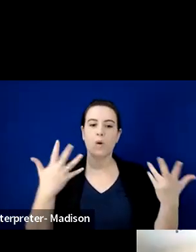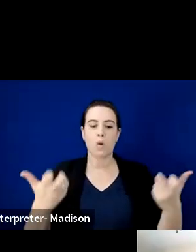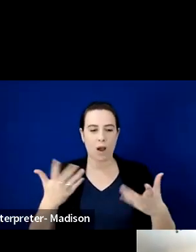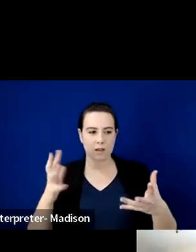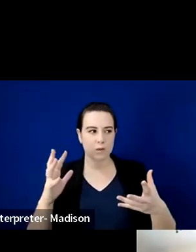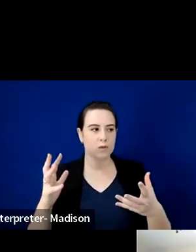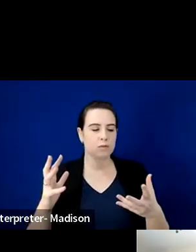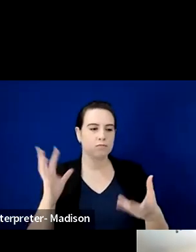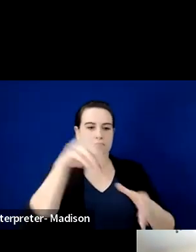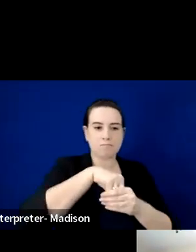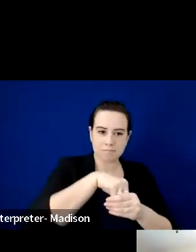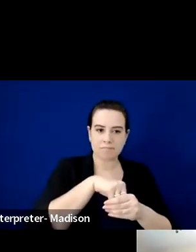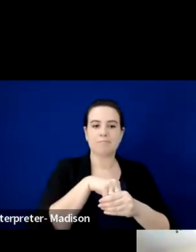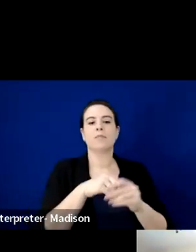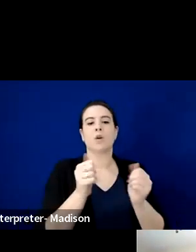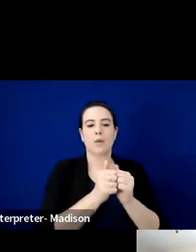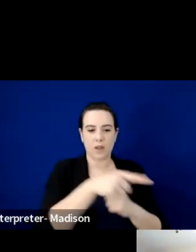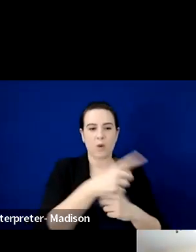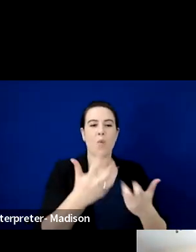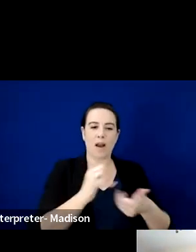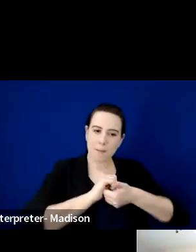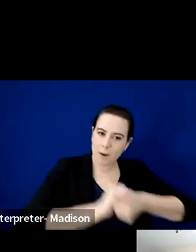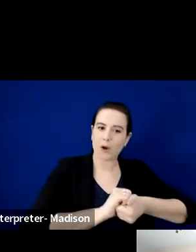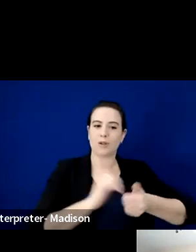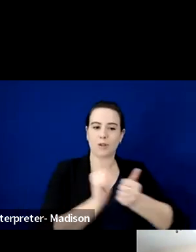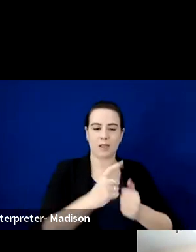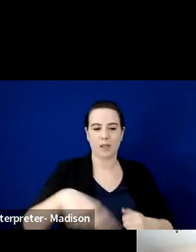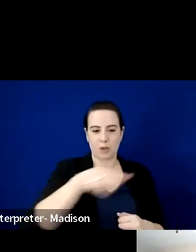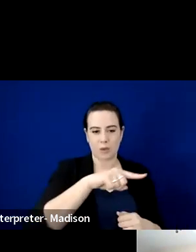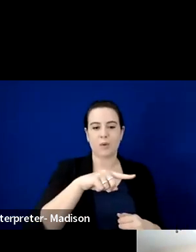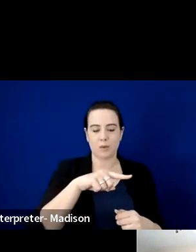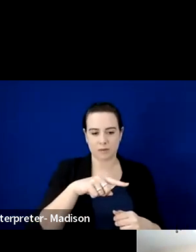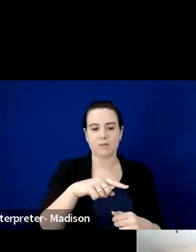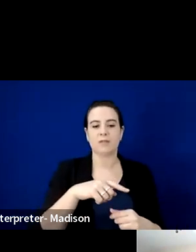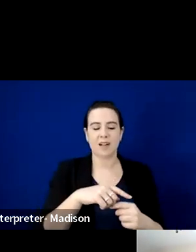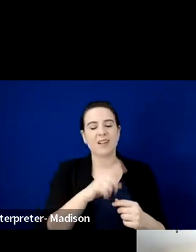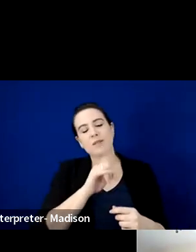And immediately there was someone on the stakeholders side of the table who said, we don't want to be leveraged. We want to engage with you.